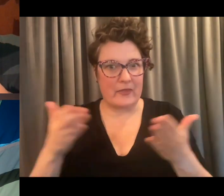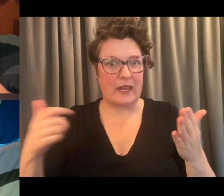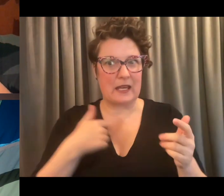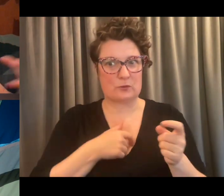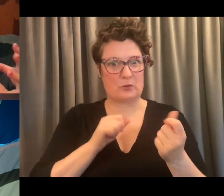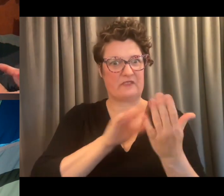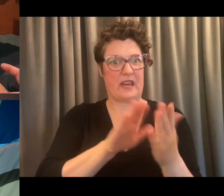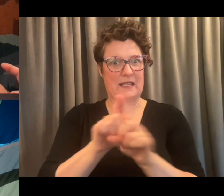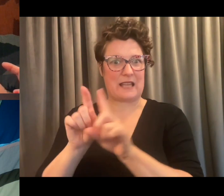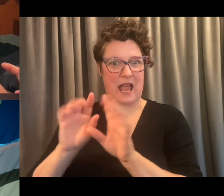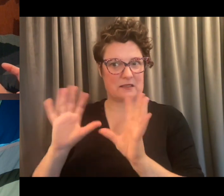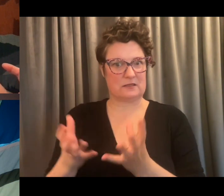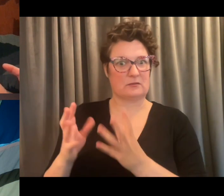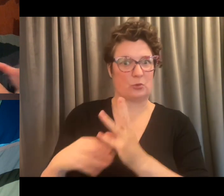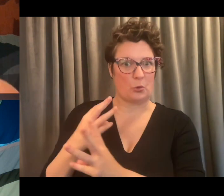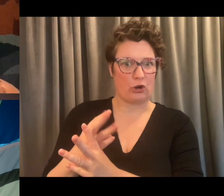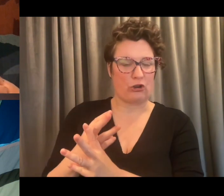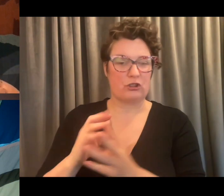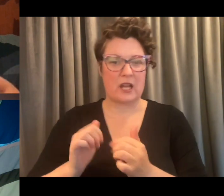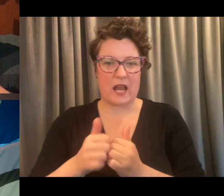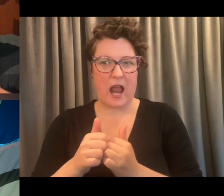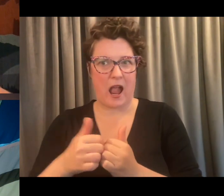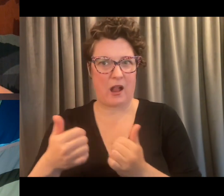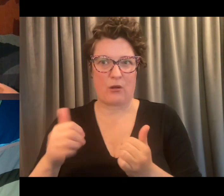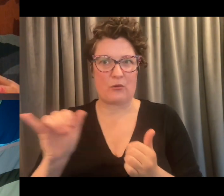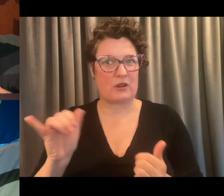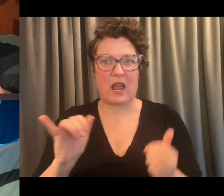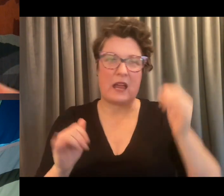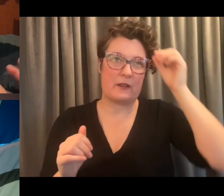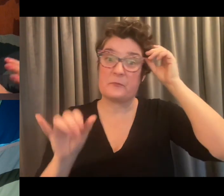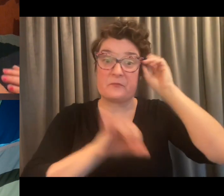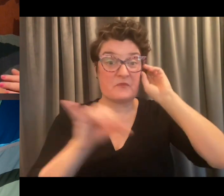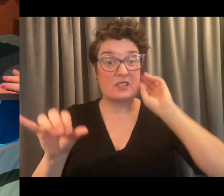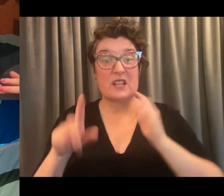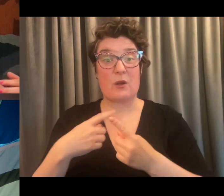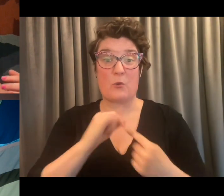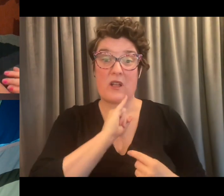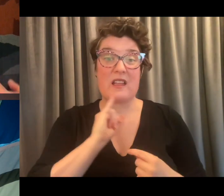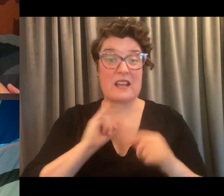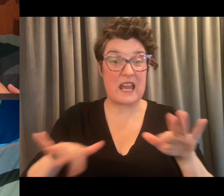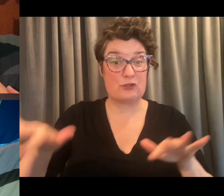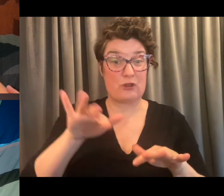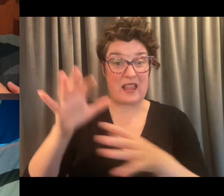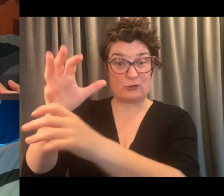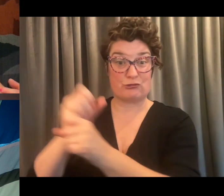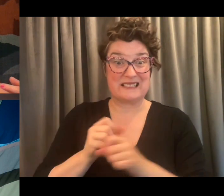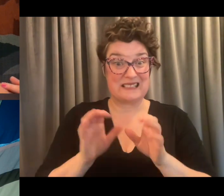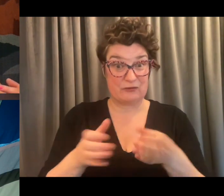and how to, just as you know, when the Israelites were receiving Torah, there was